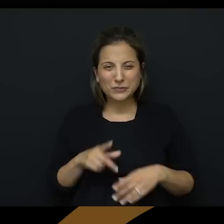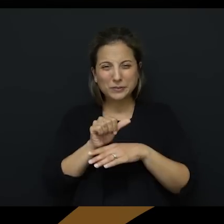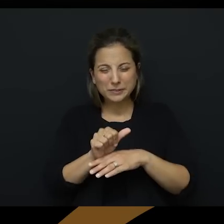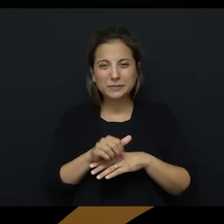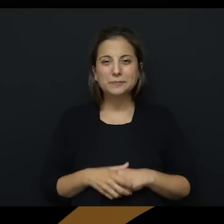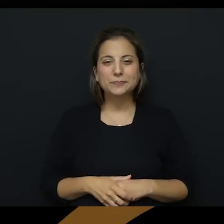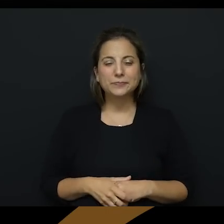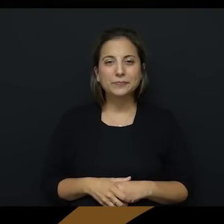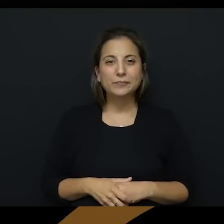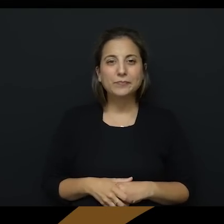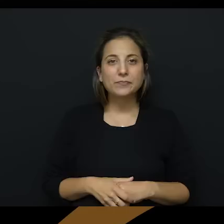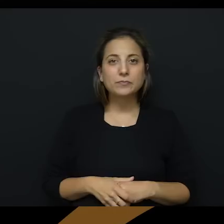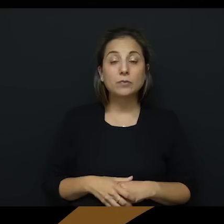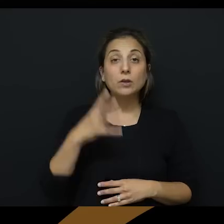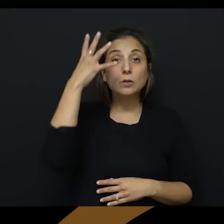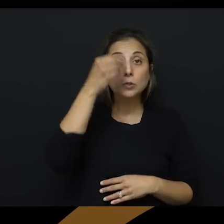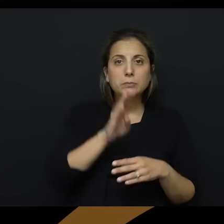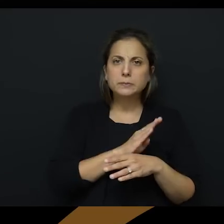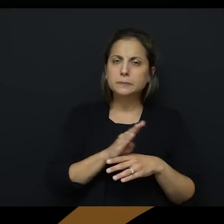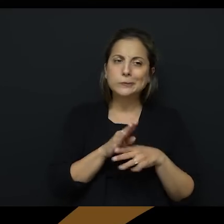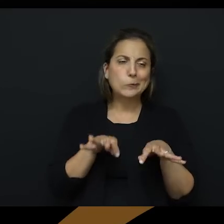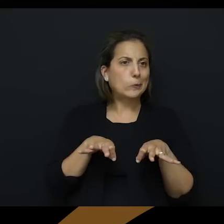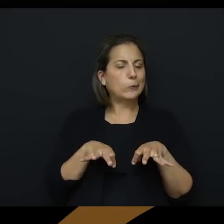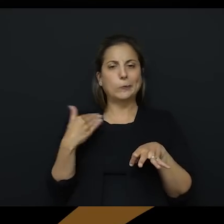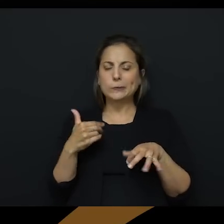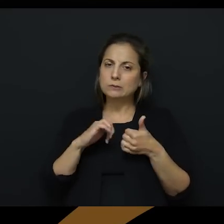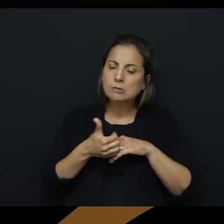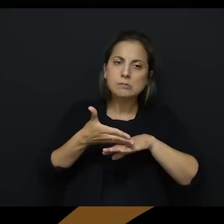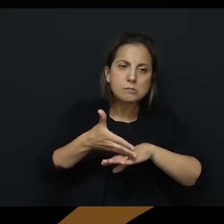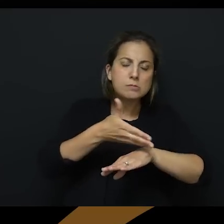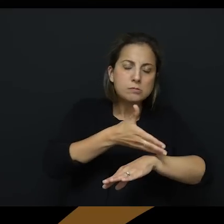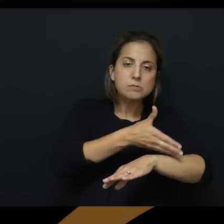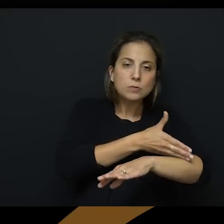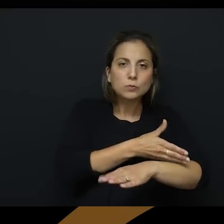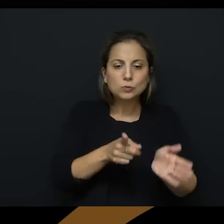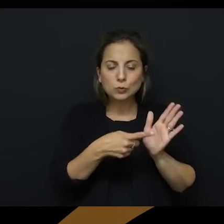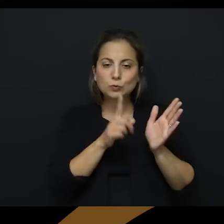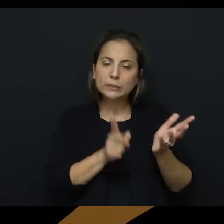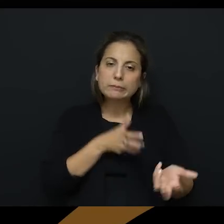The beauty industry still has a long way to go to reflect the needs and voices of people with physical disabilities.